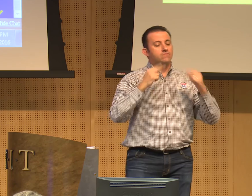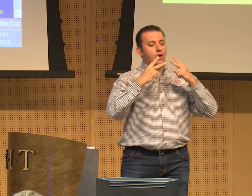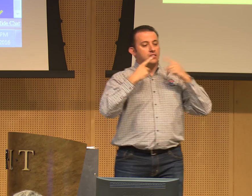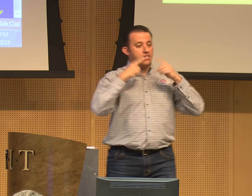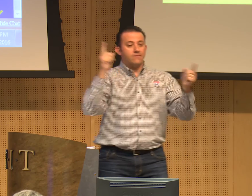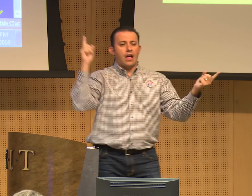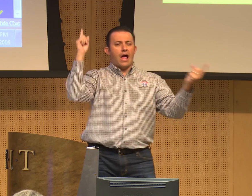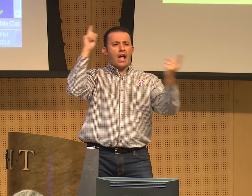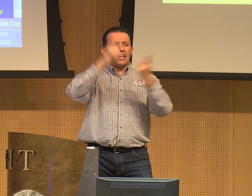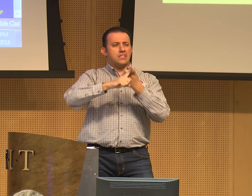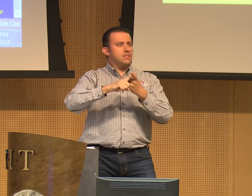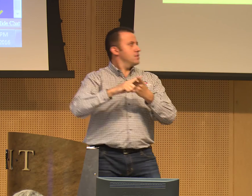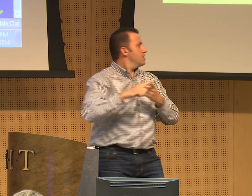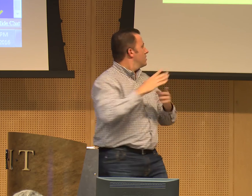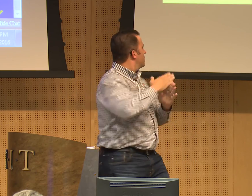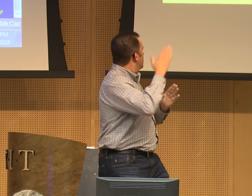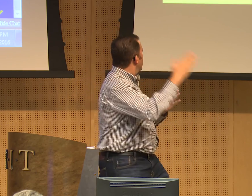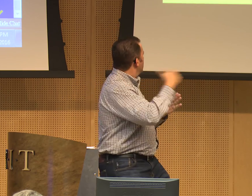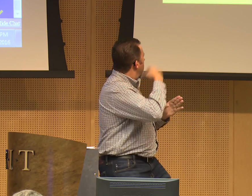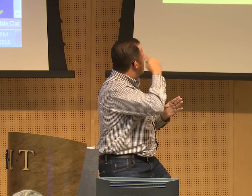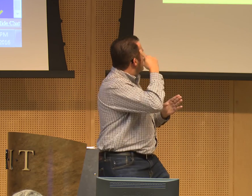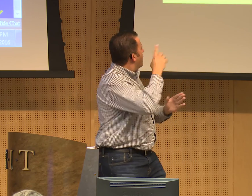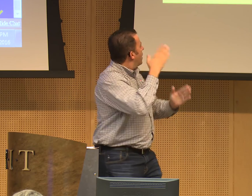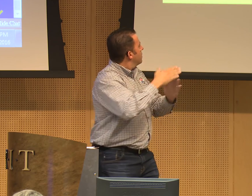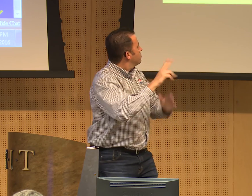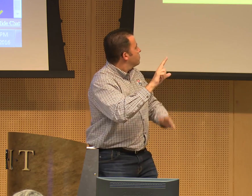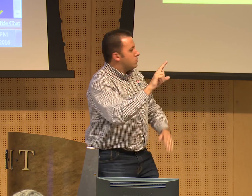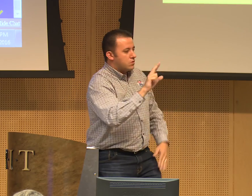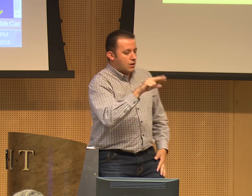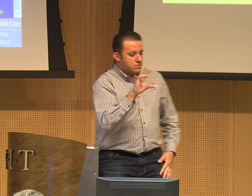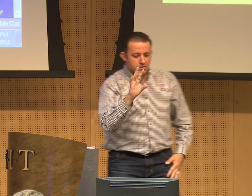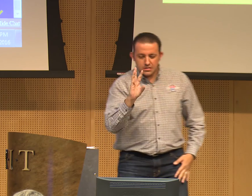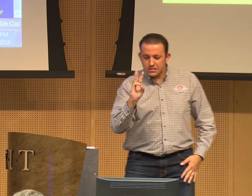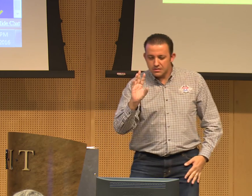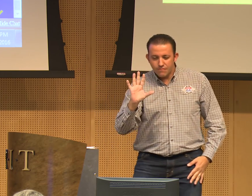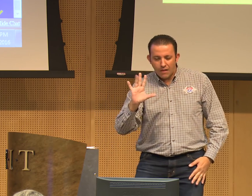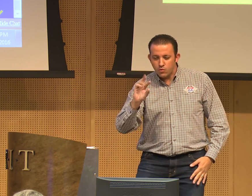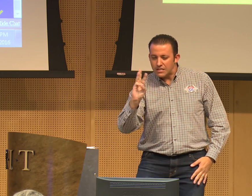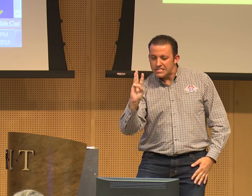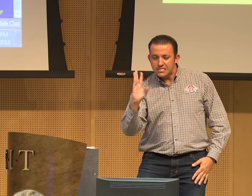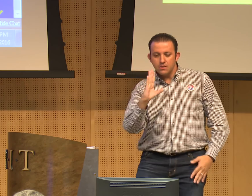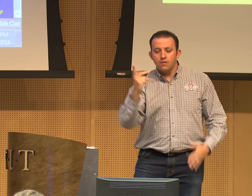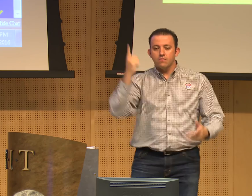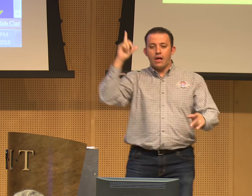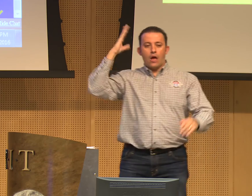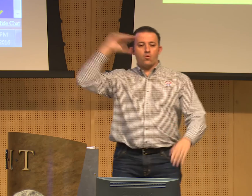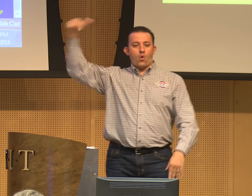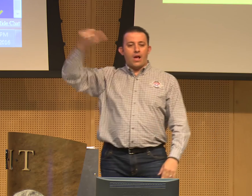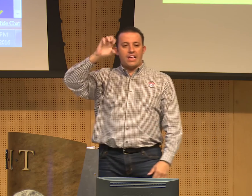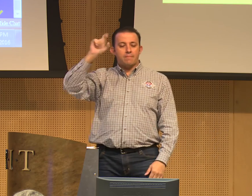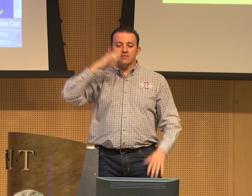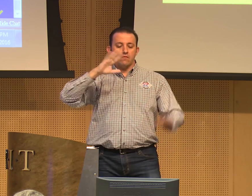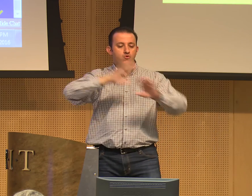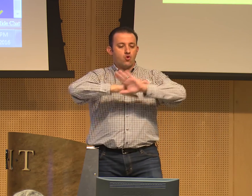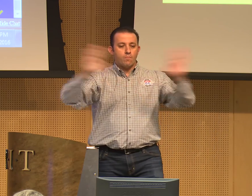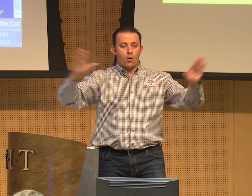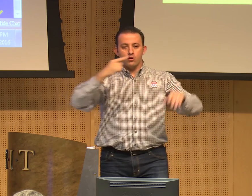and that was pretty successful, and then from there probably a couple of years later, um, I was like, "No more of that."